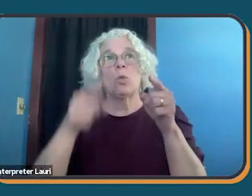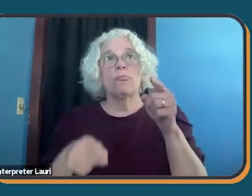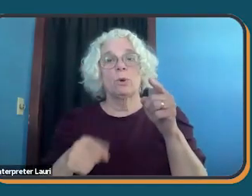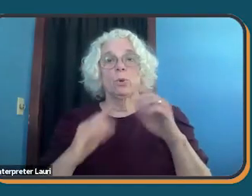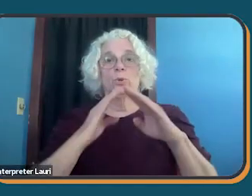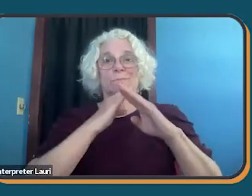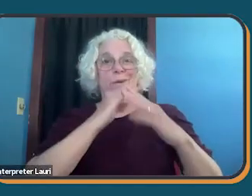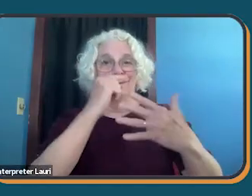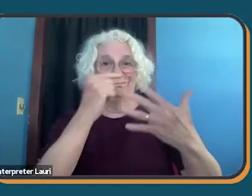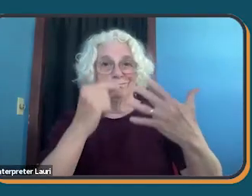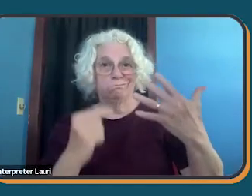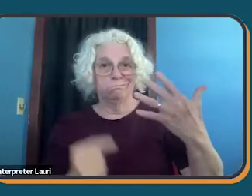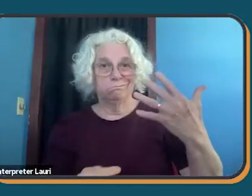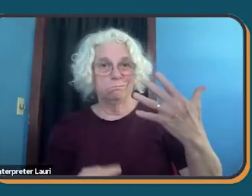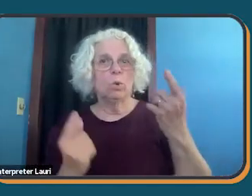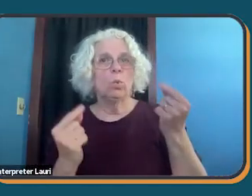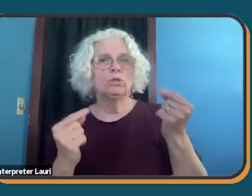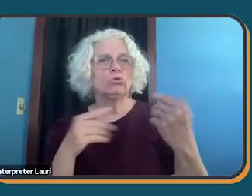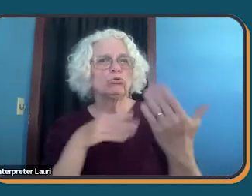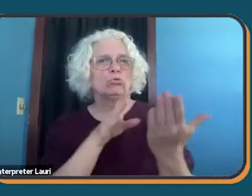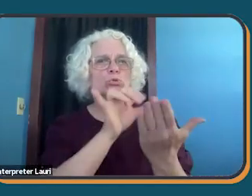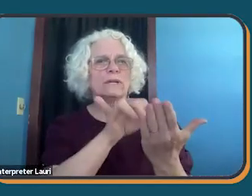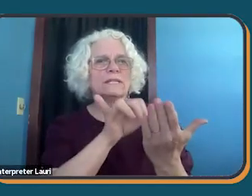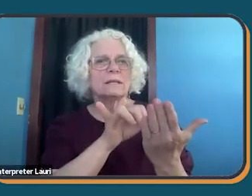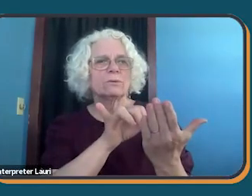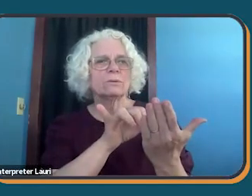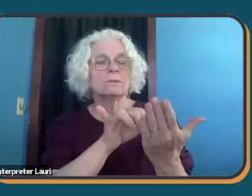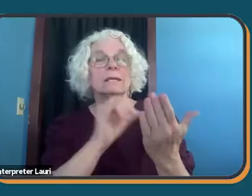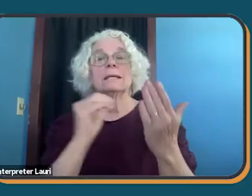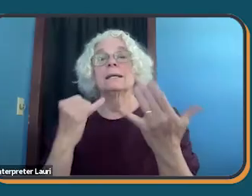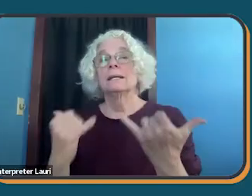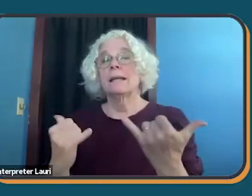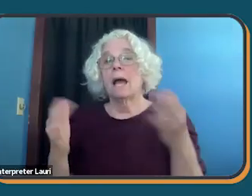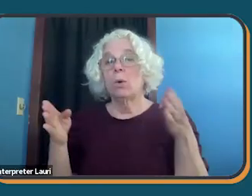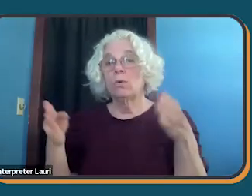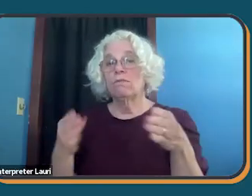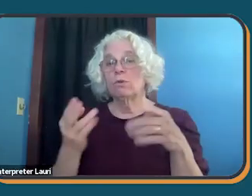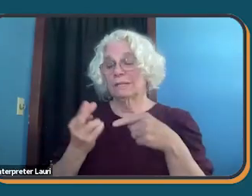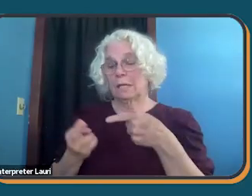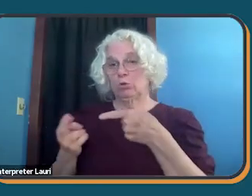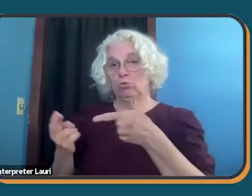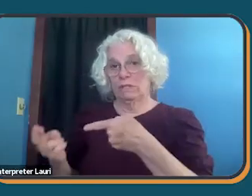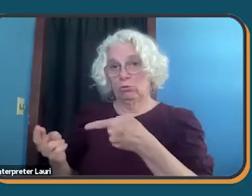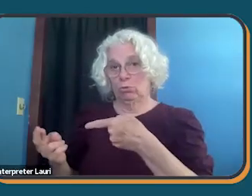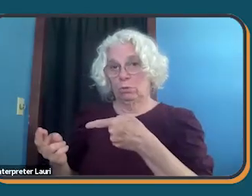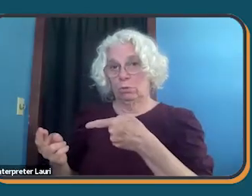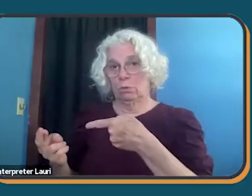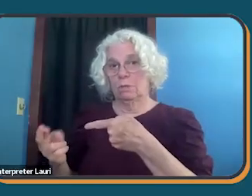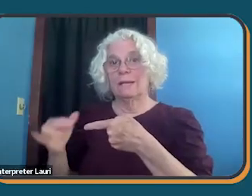In the rest of our presentation, we're going to look at the resources that we created, which provide direct recommendations